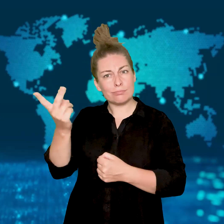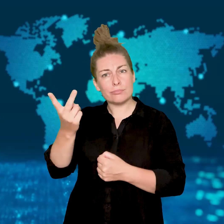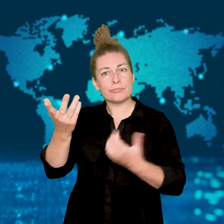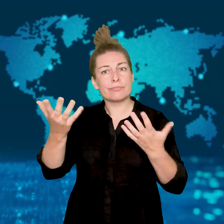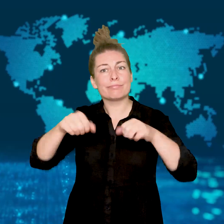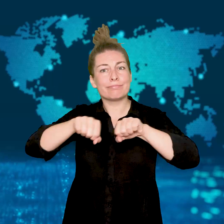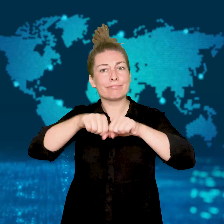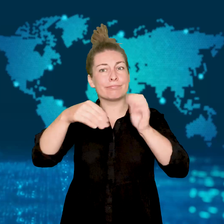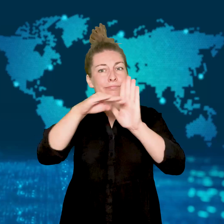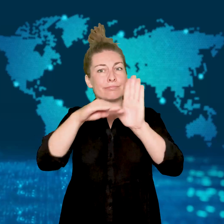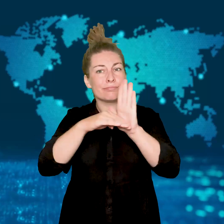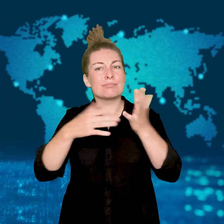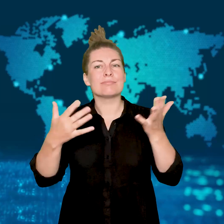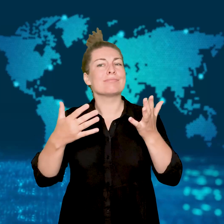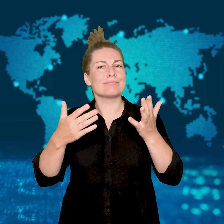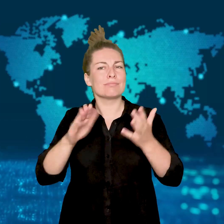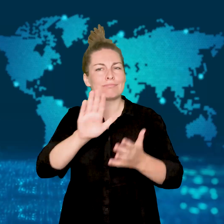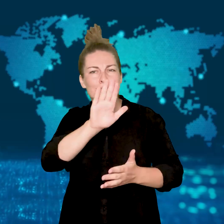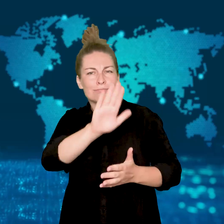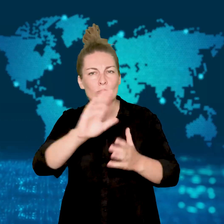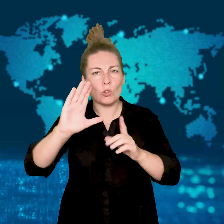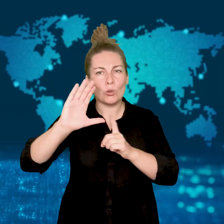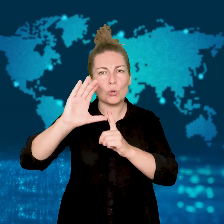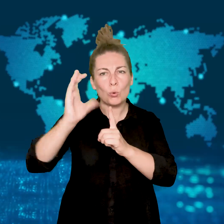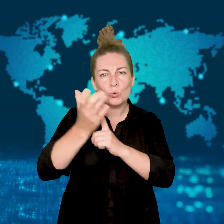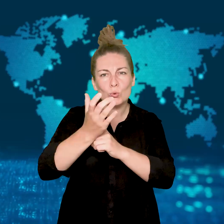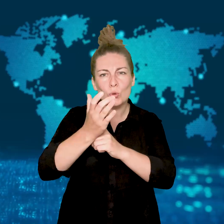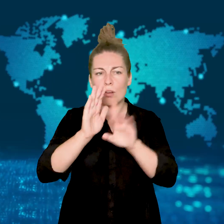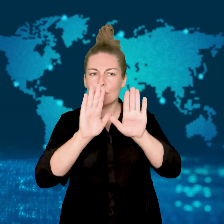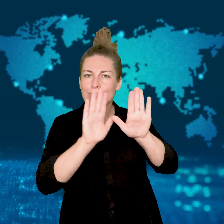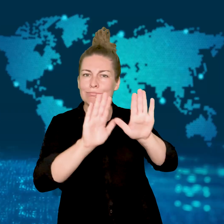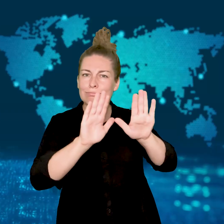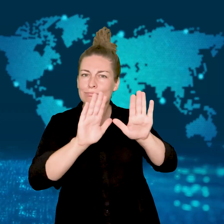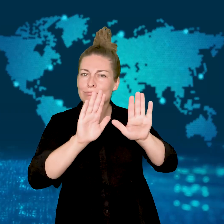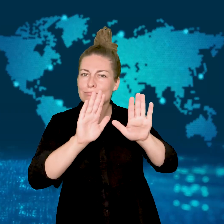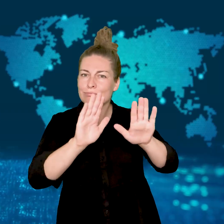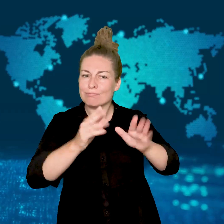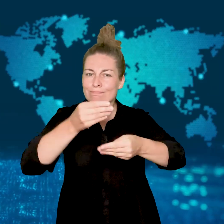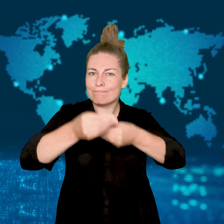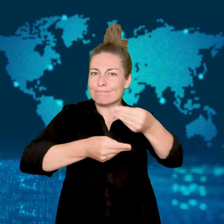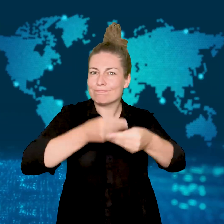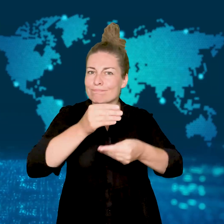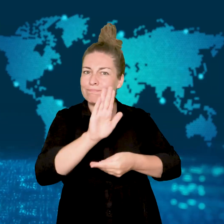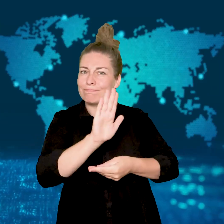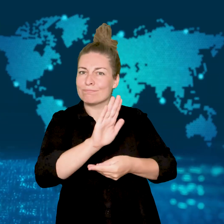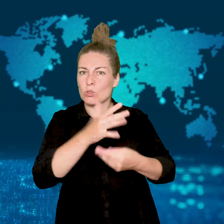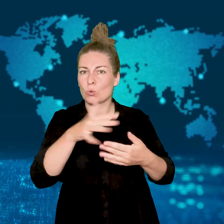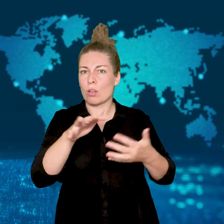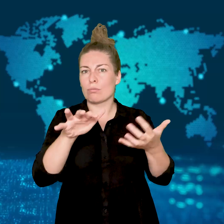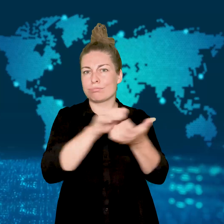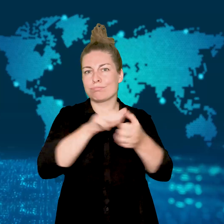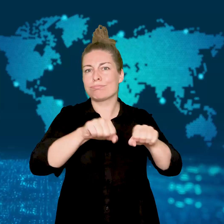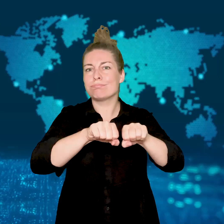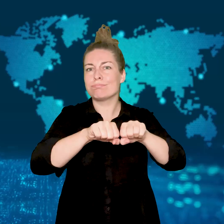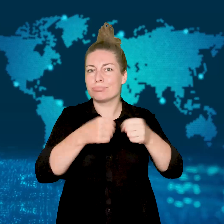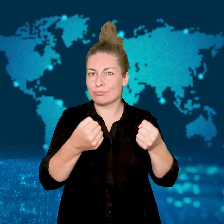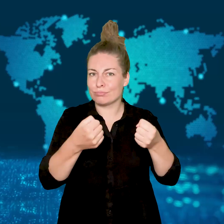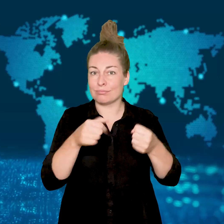in northern China.